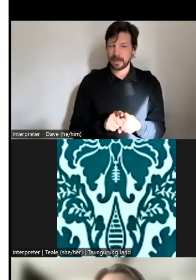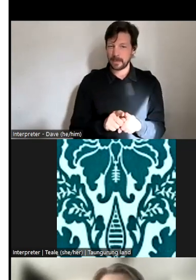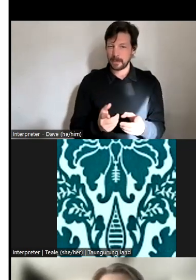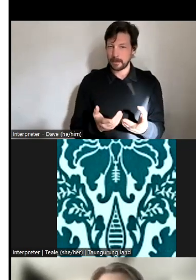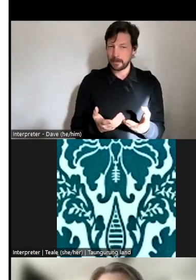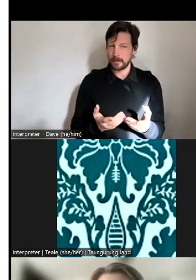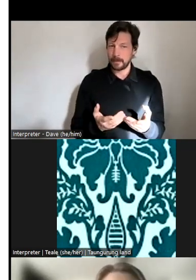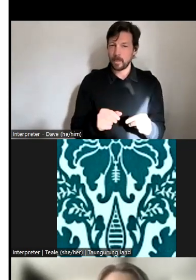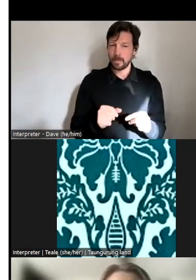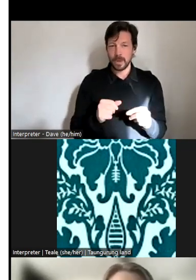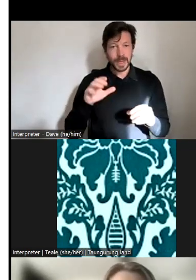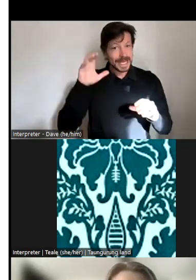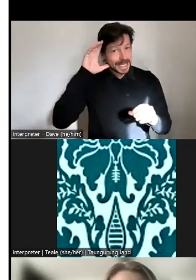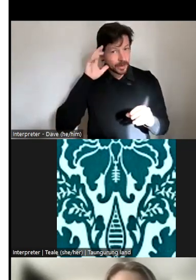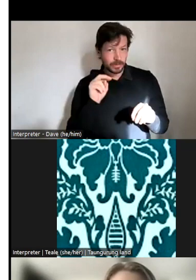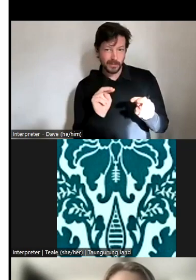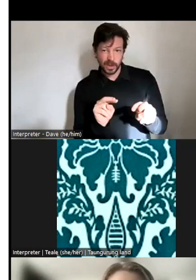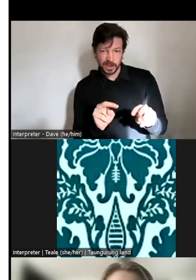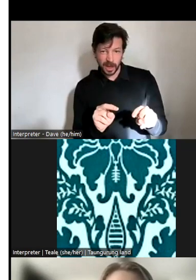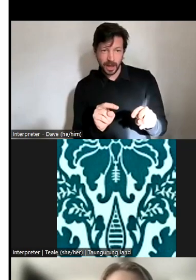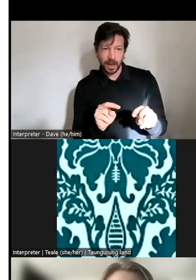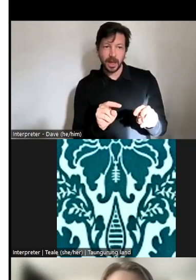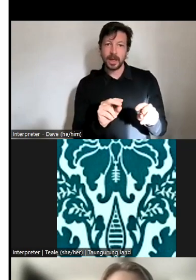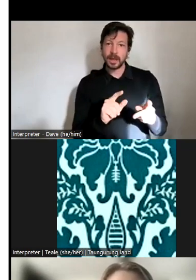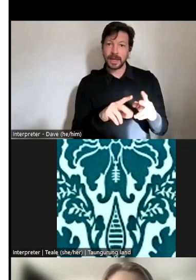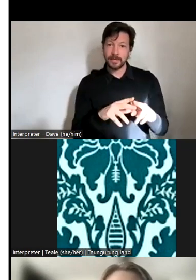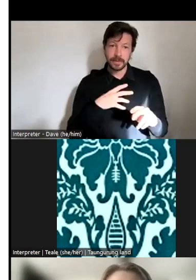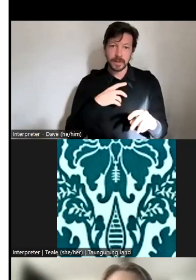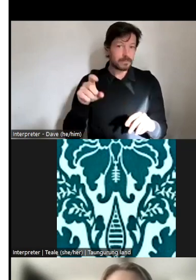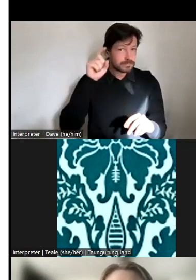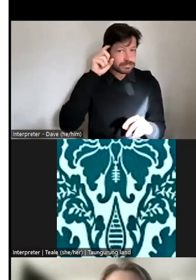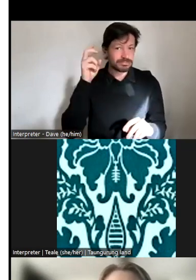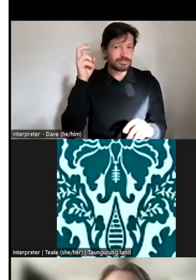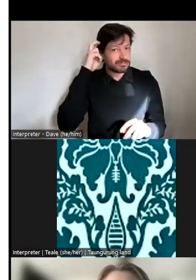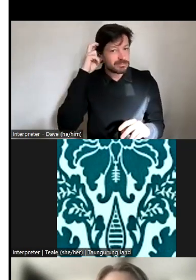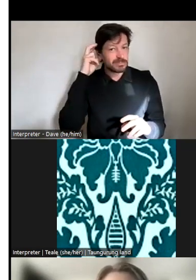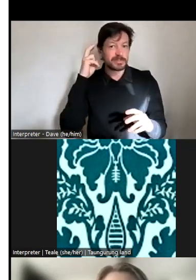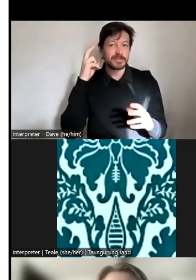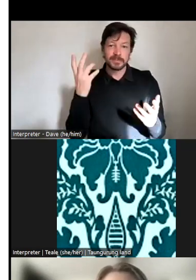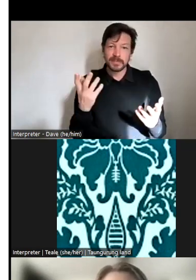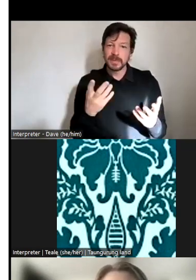we support if amplifications appropriate, people get linked in for that and supporting communication development.